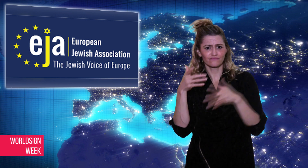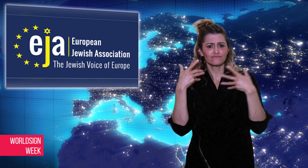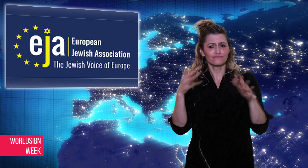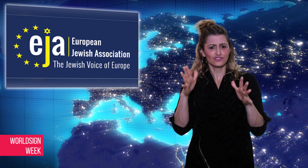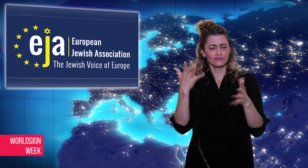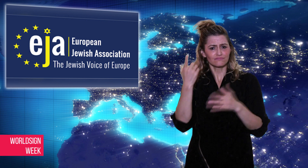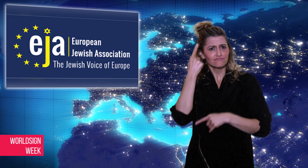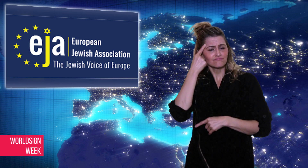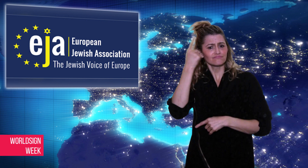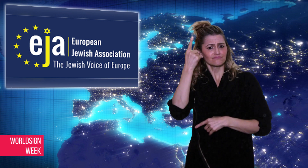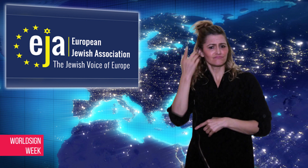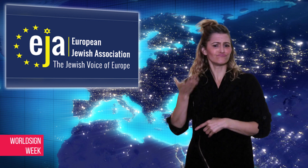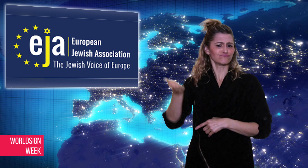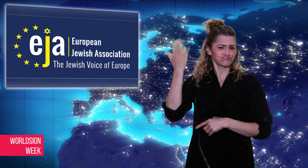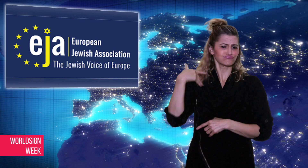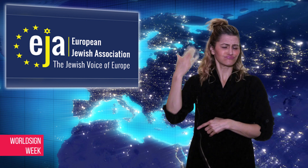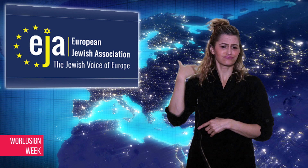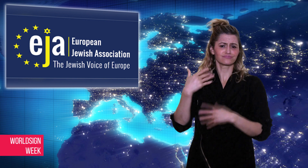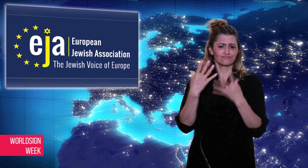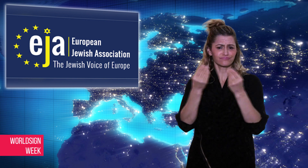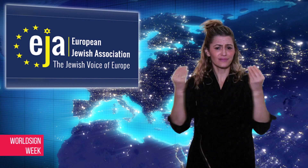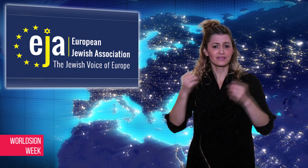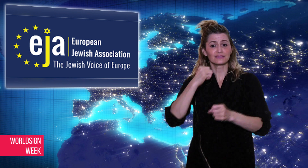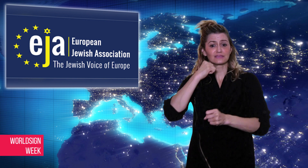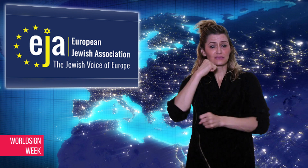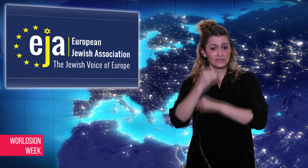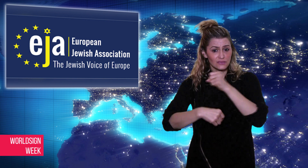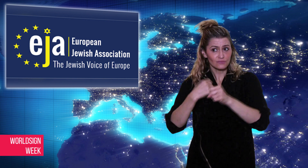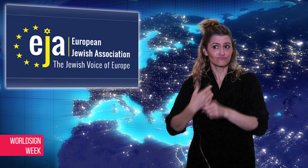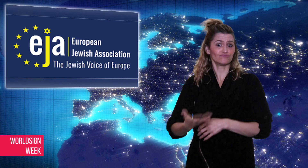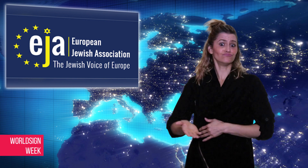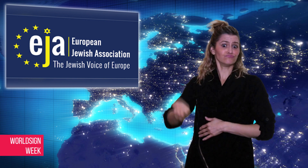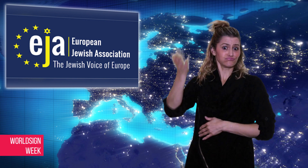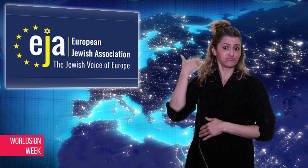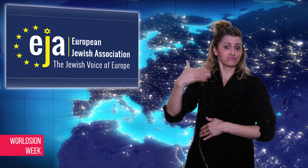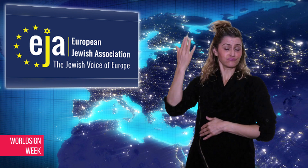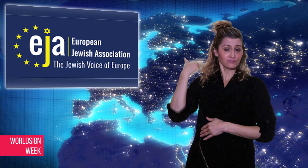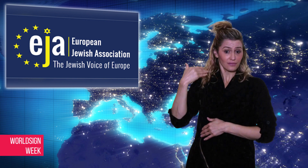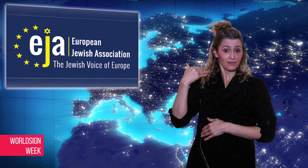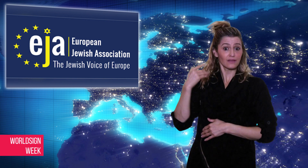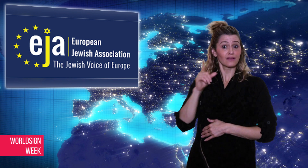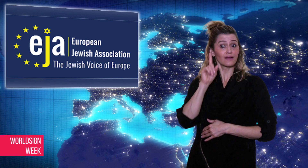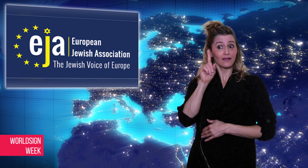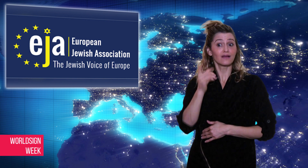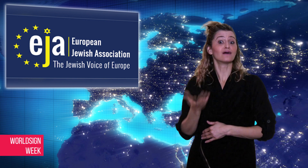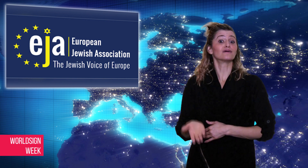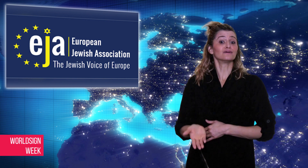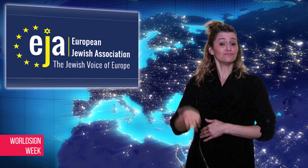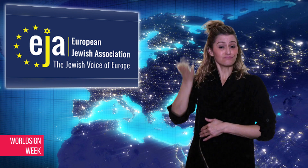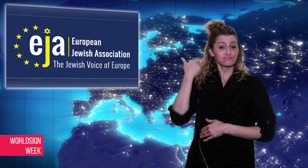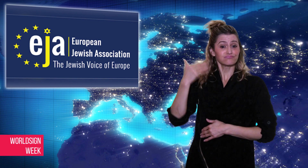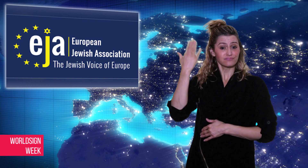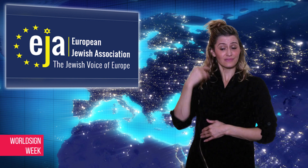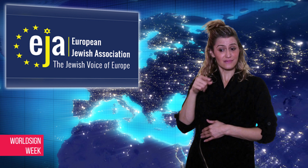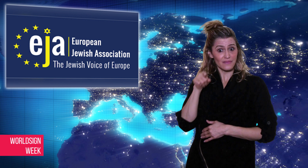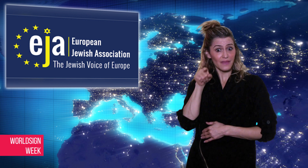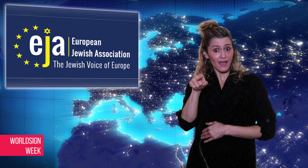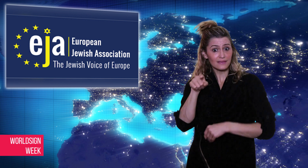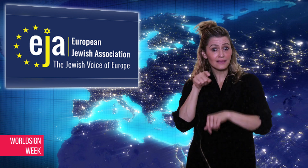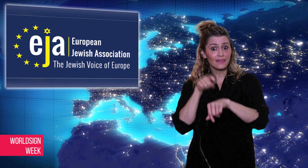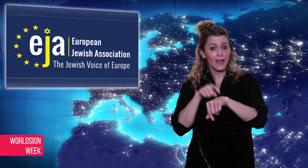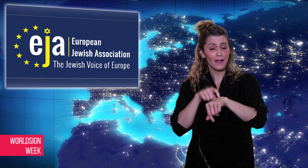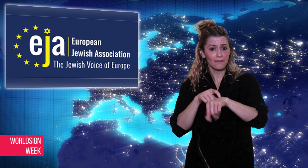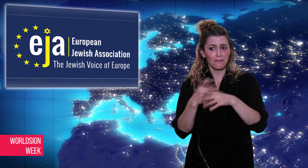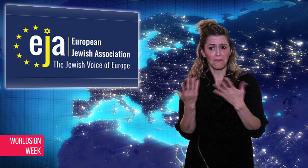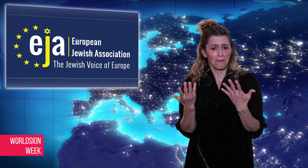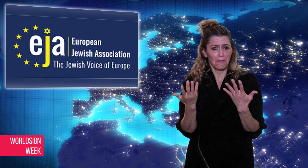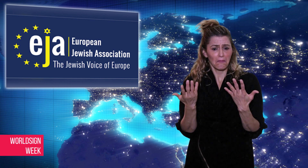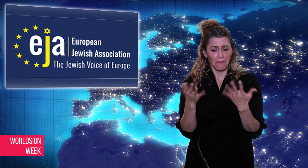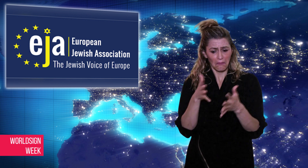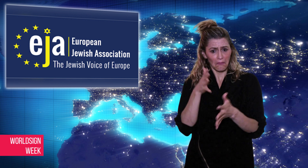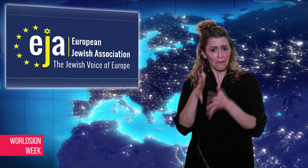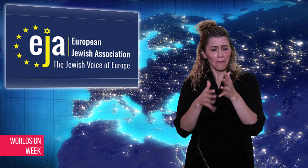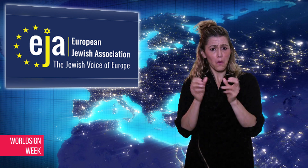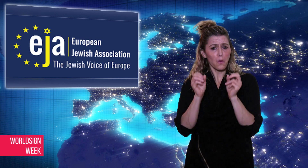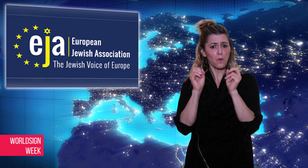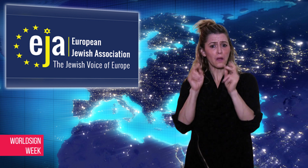that some signs that were developed years ago may